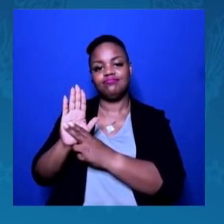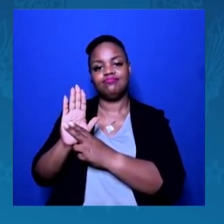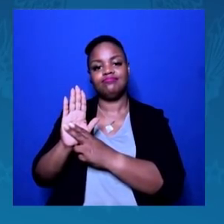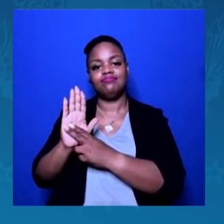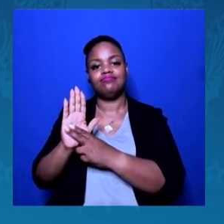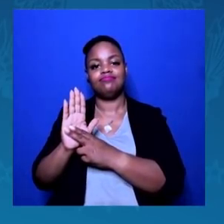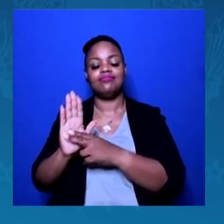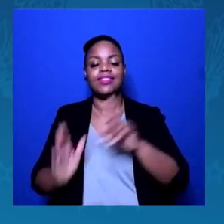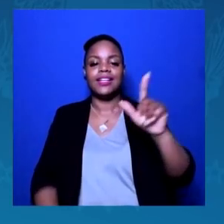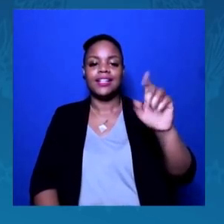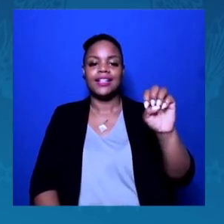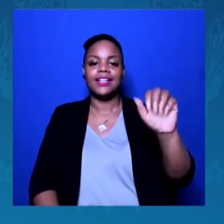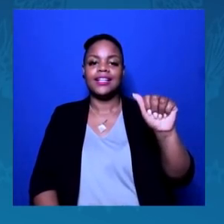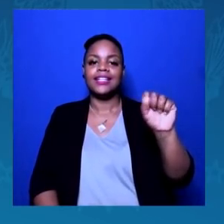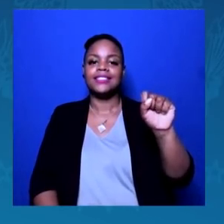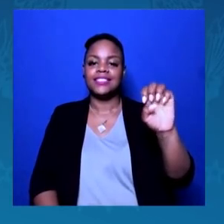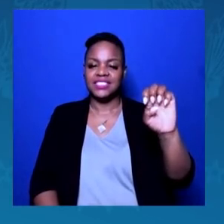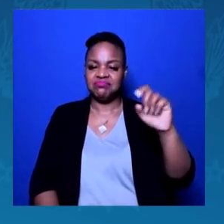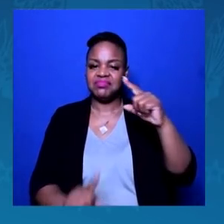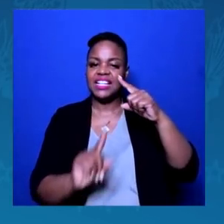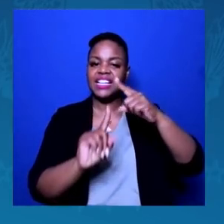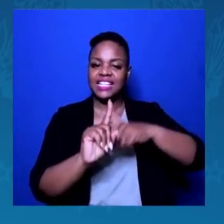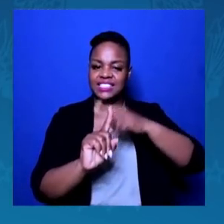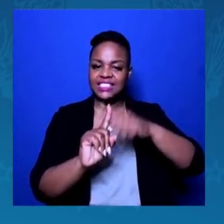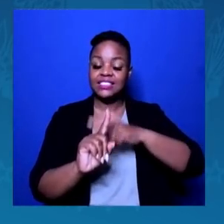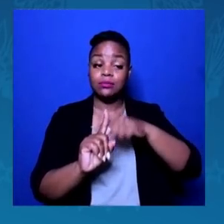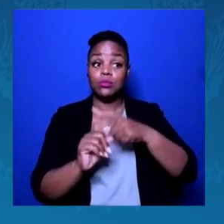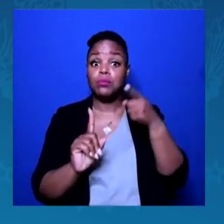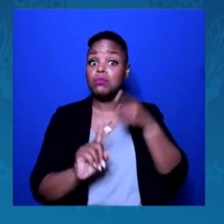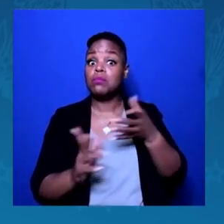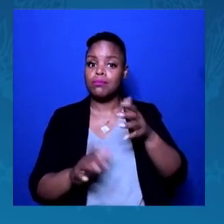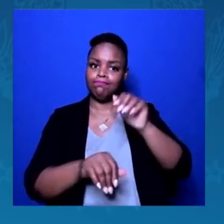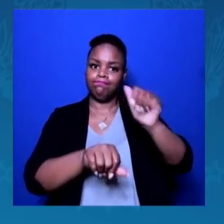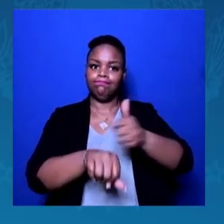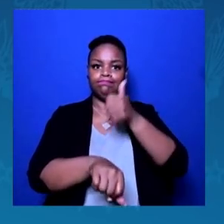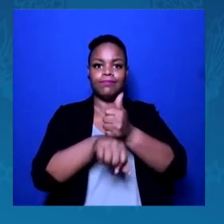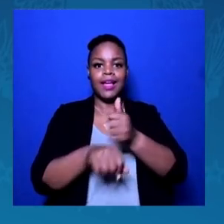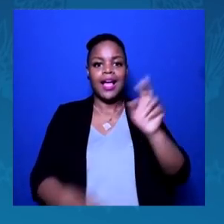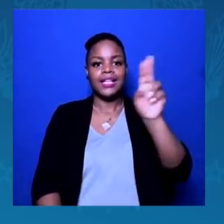And we take as a point of pride that it is a 99 year lease